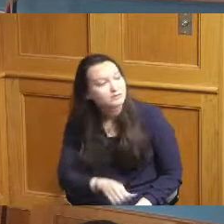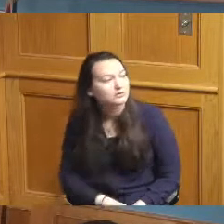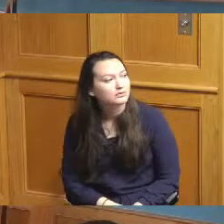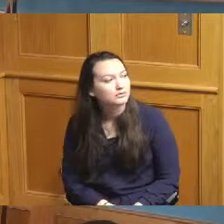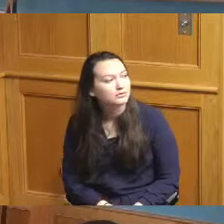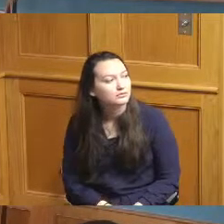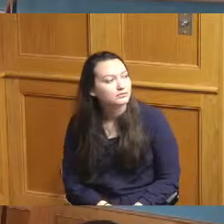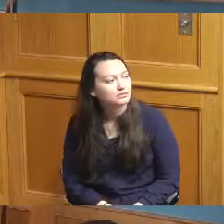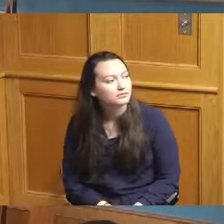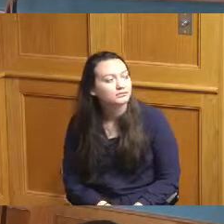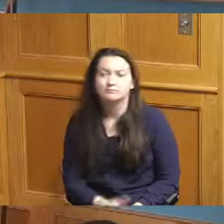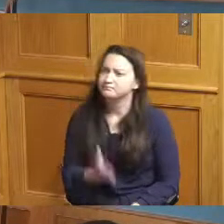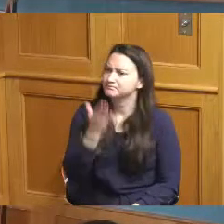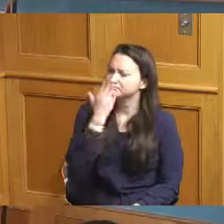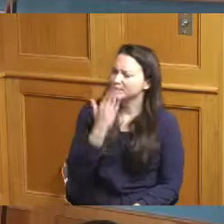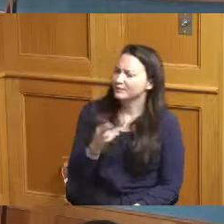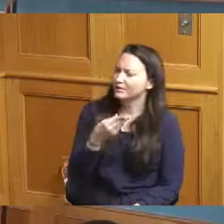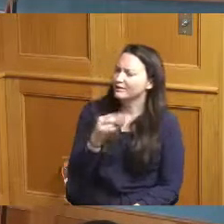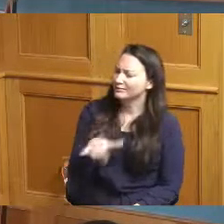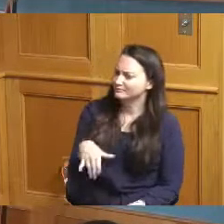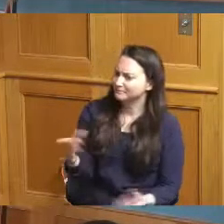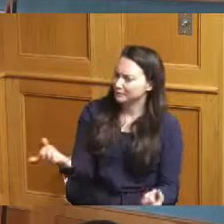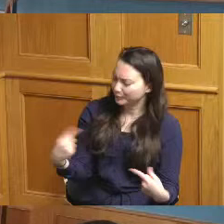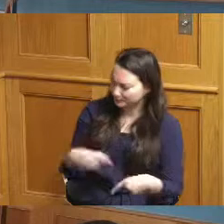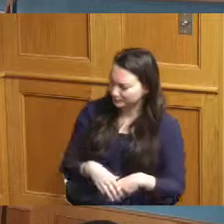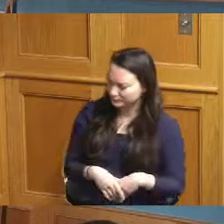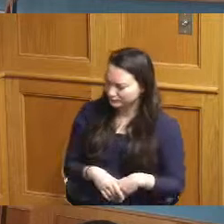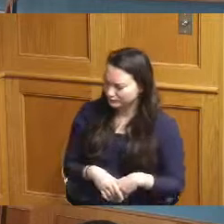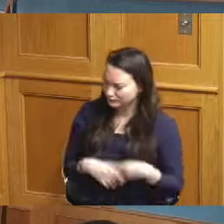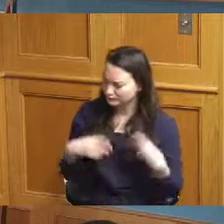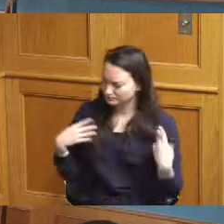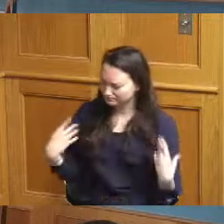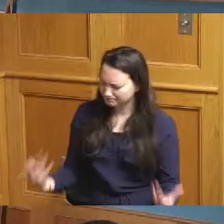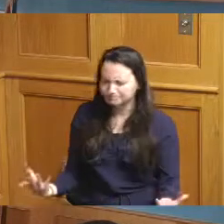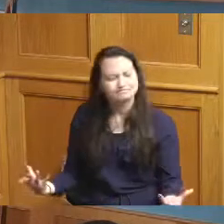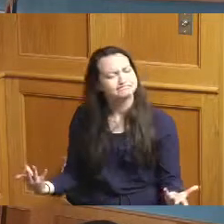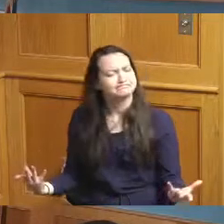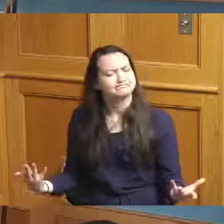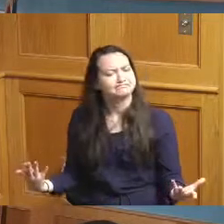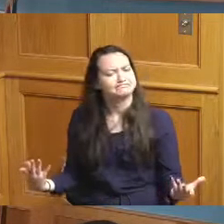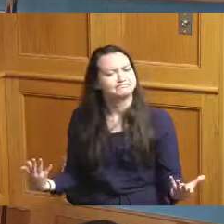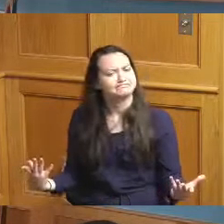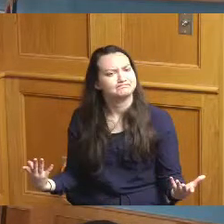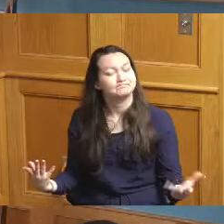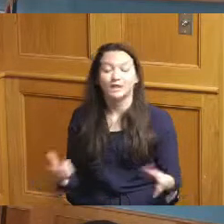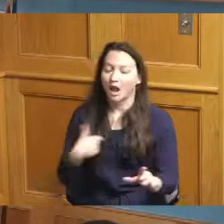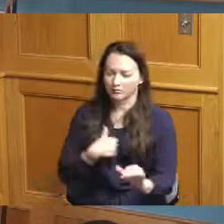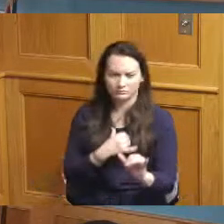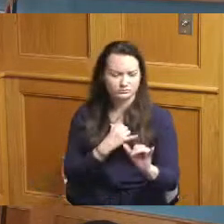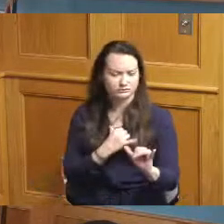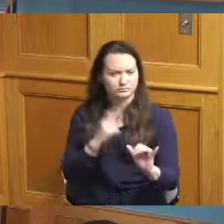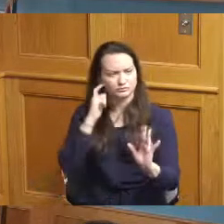thank you thank you Harry for being here so what year and I and I too want to recognize that most